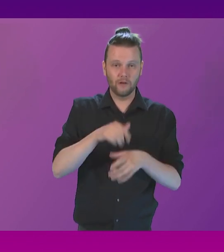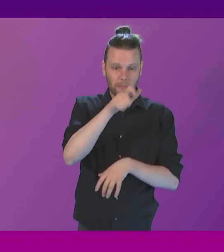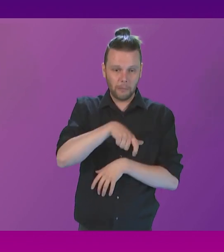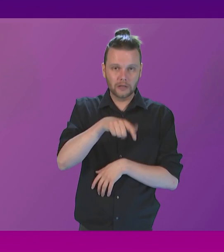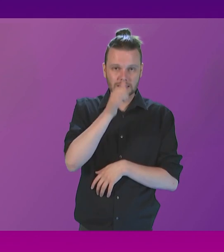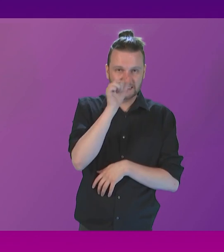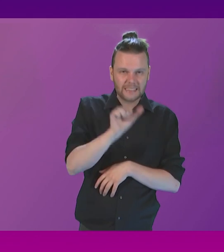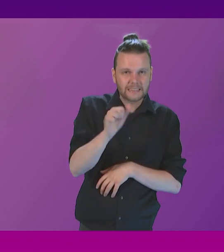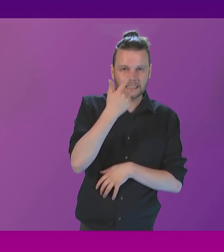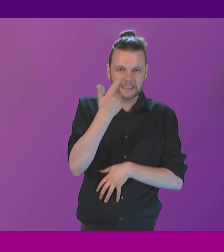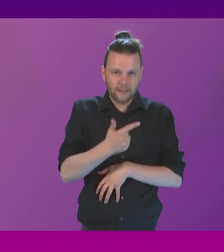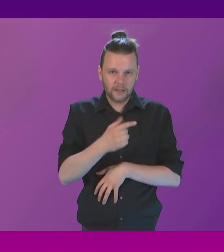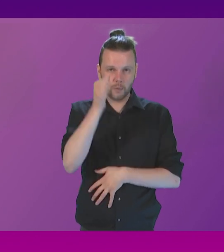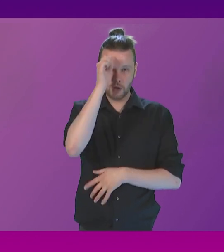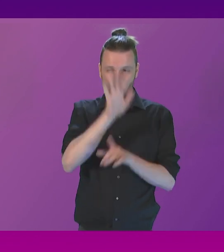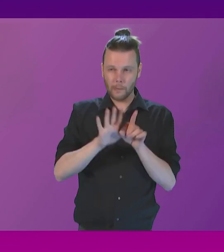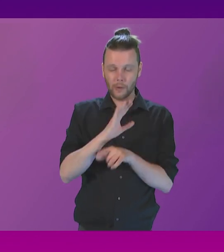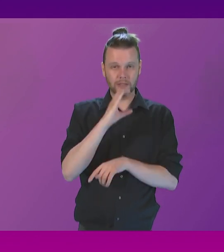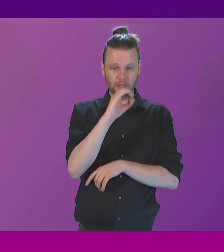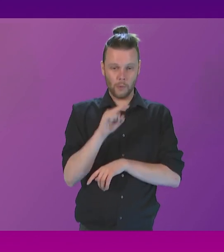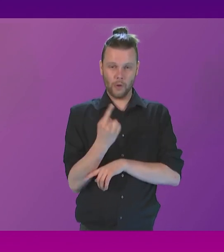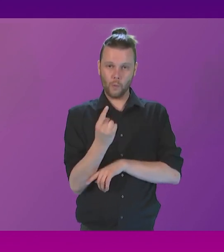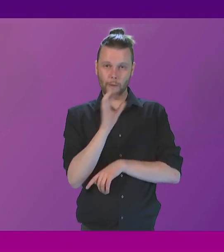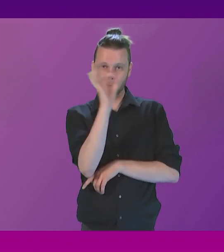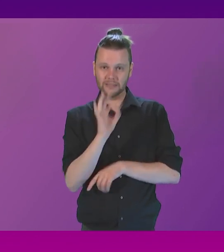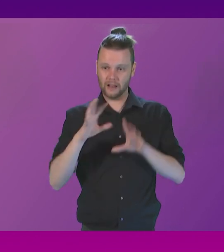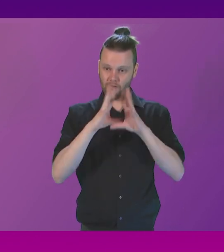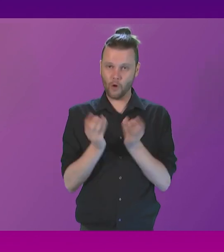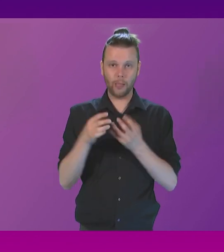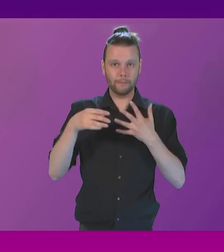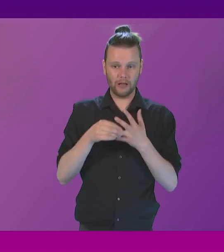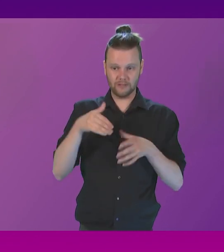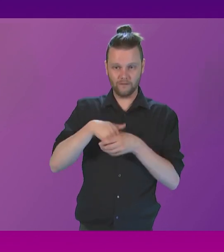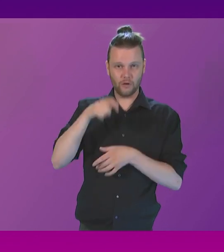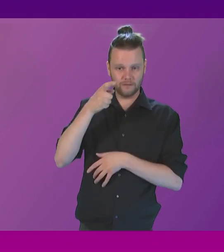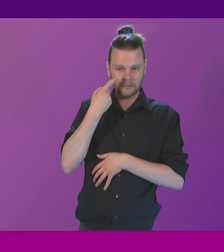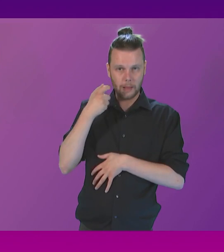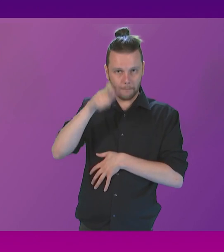We know that only around 0.1 per cent of marriages involve young people who